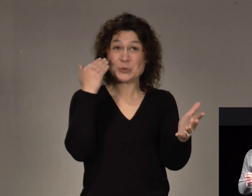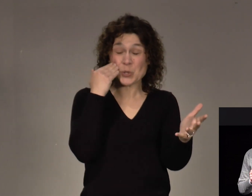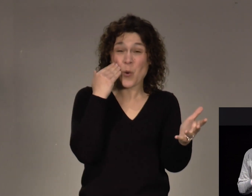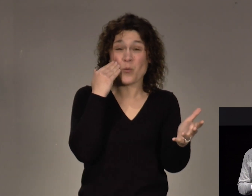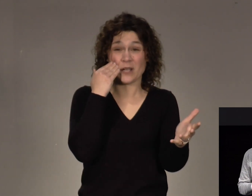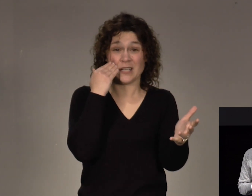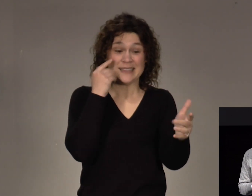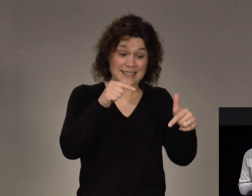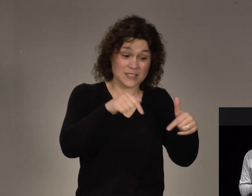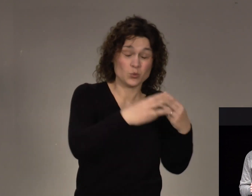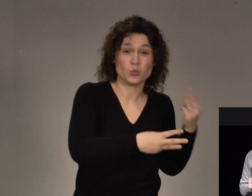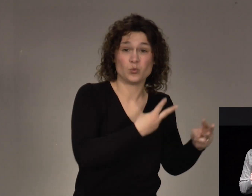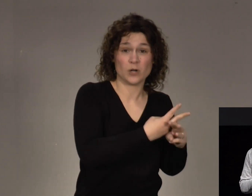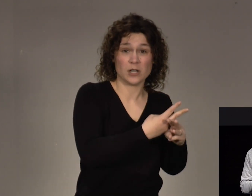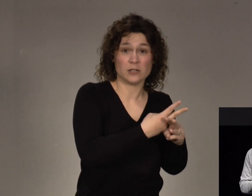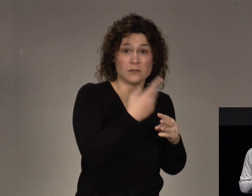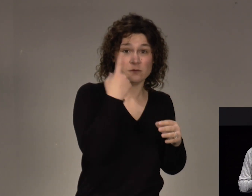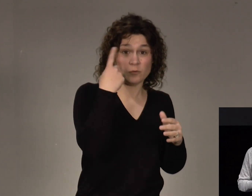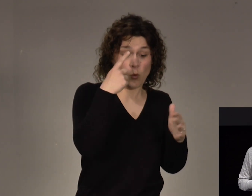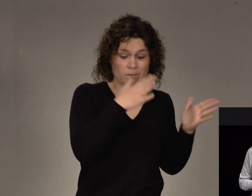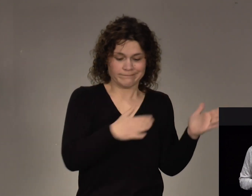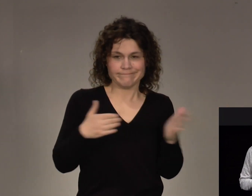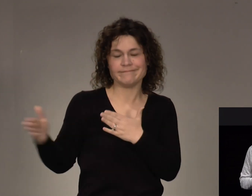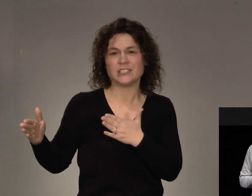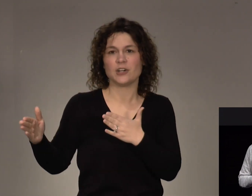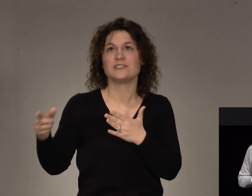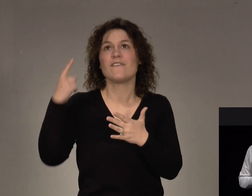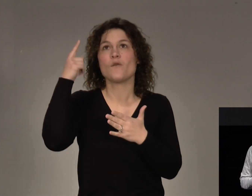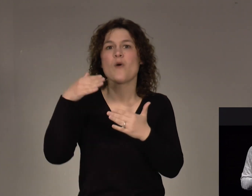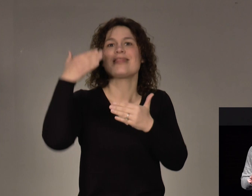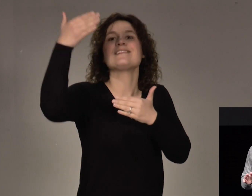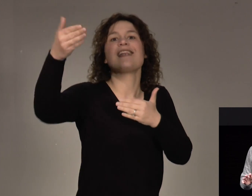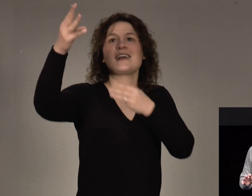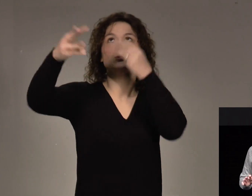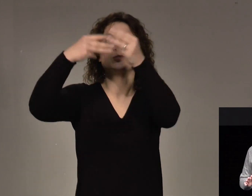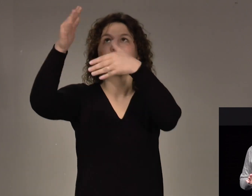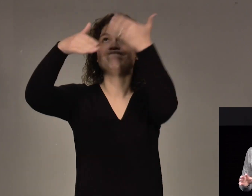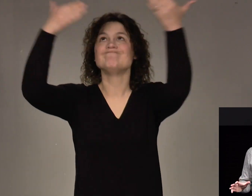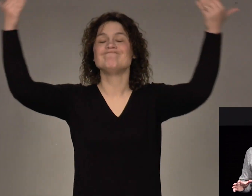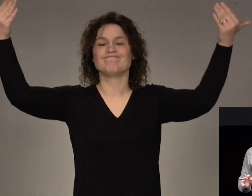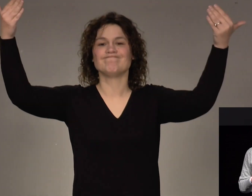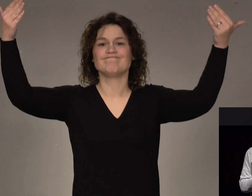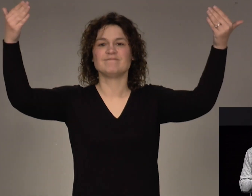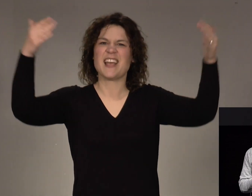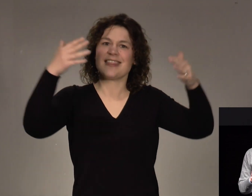to prepare us for the next. And--and--and that the temporary pleasures and pains